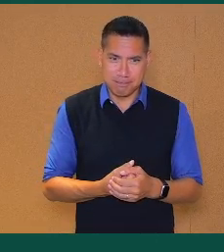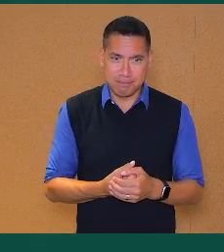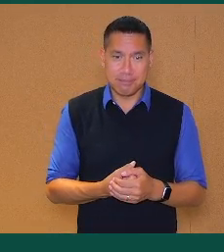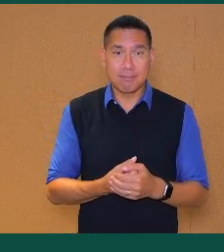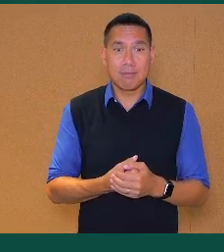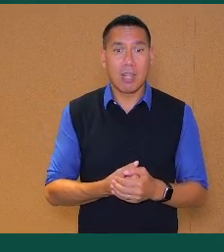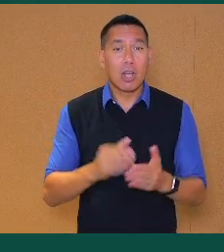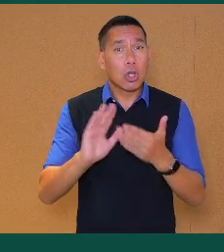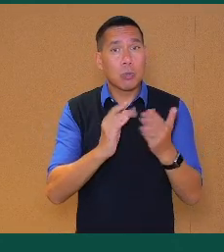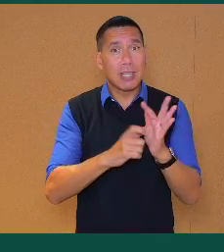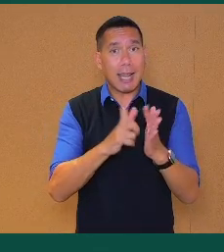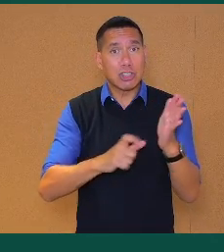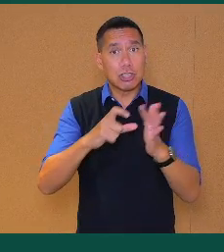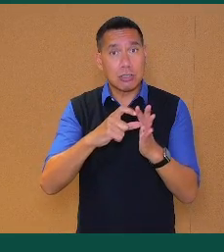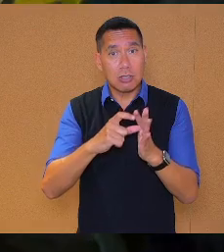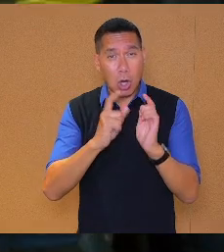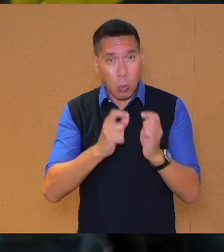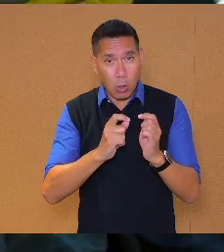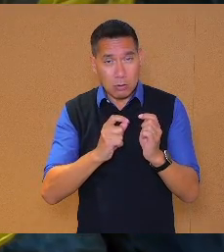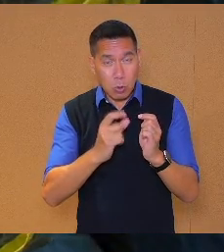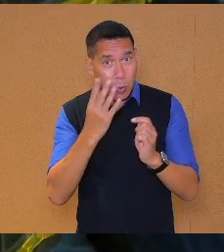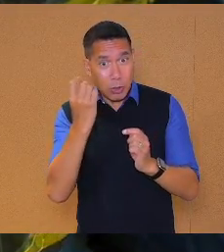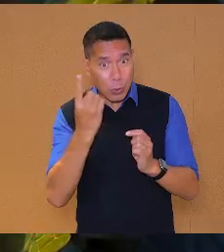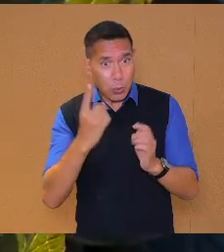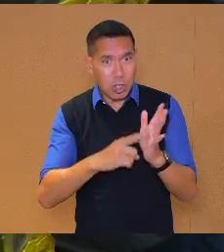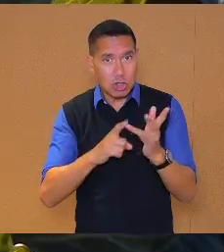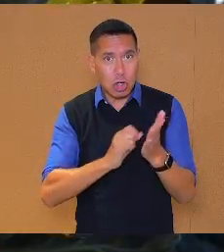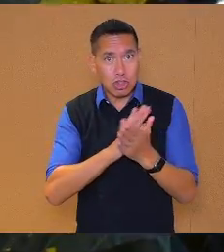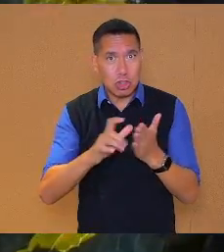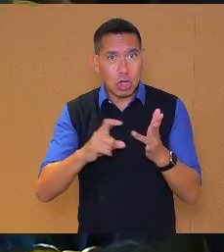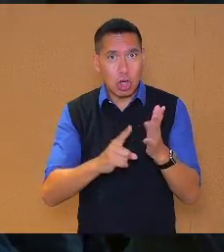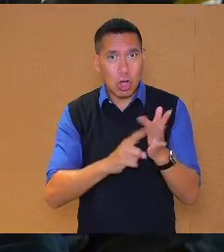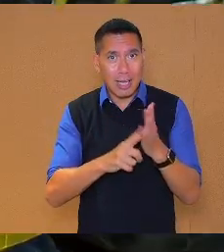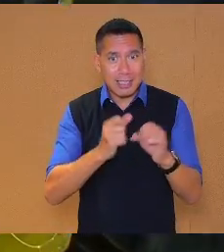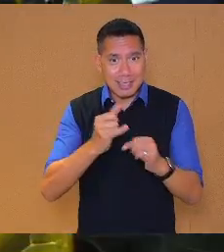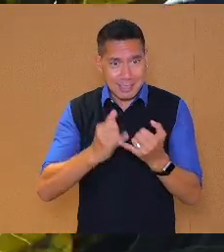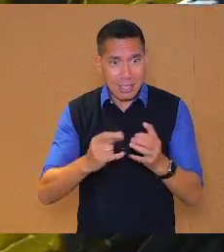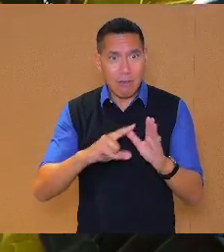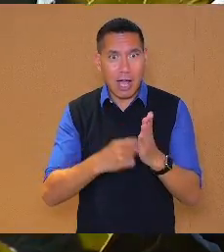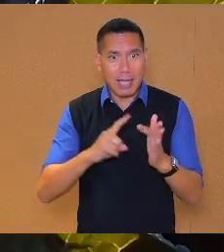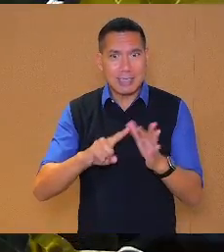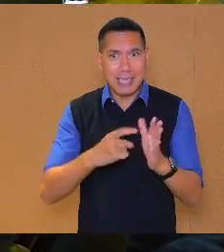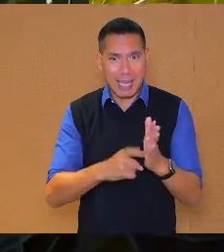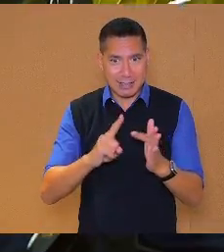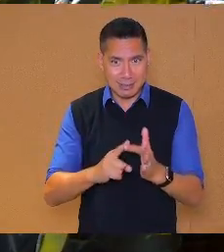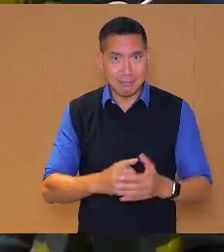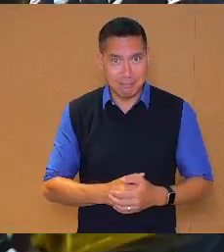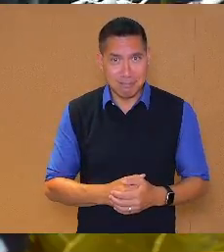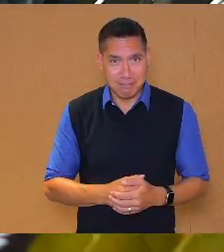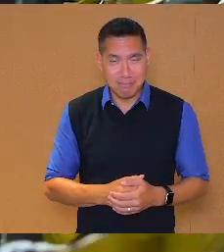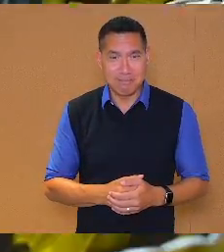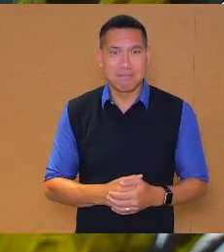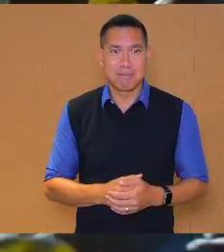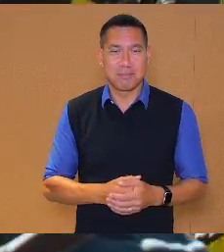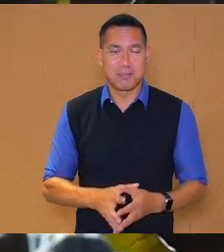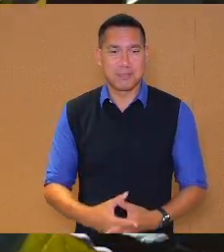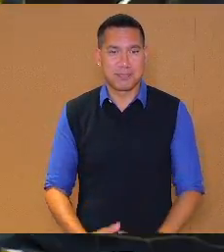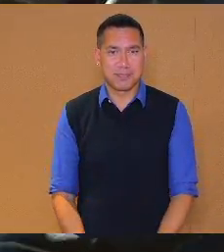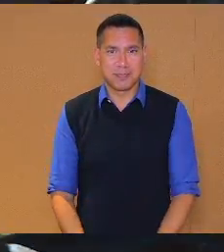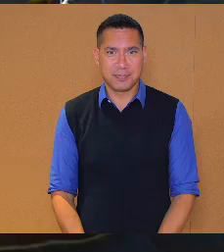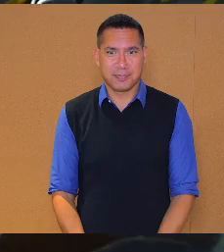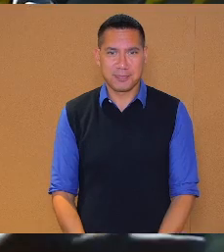The winner of the Community Legend Award is...